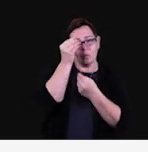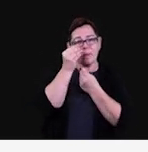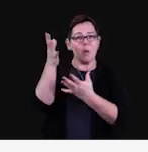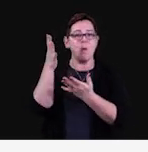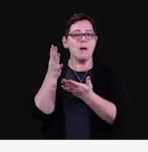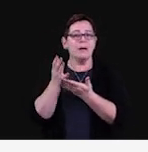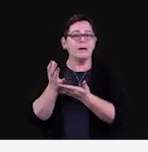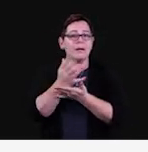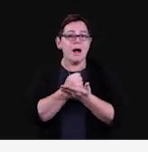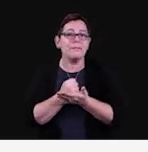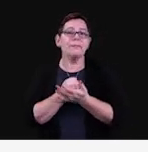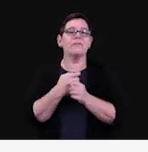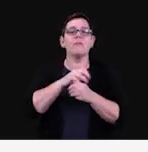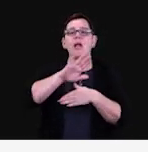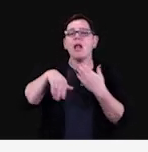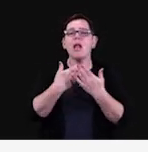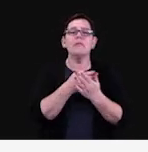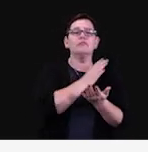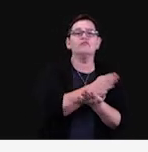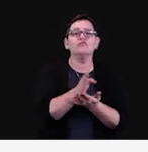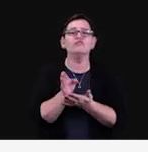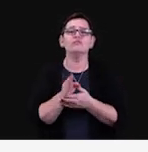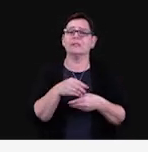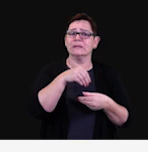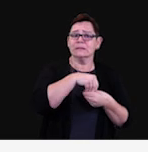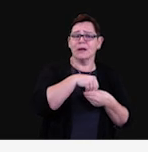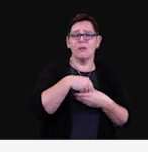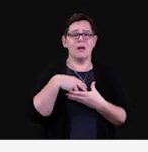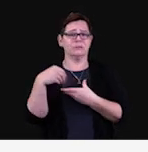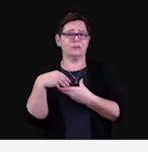calculating whether they owe taxes or will get a refund.